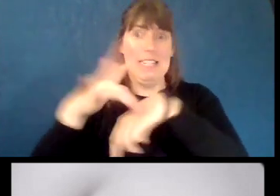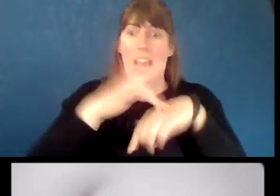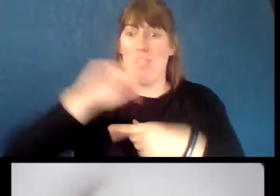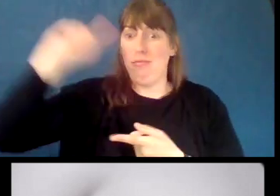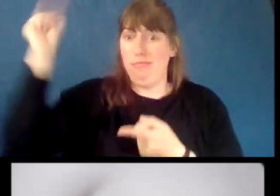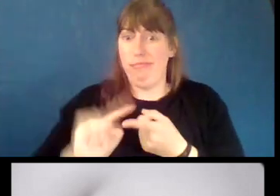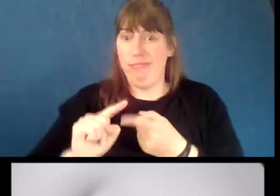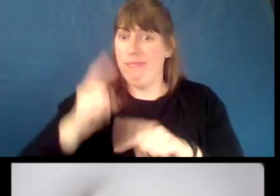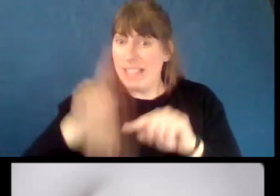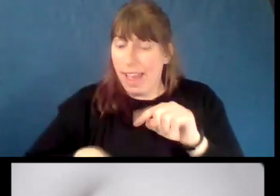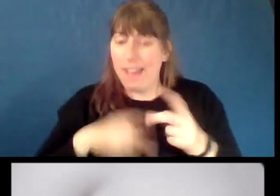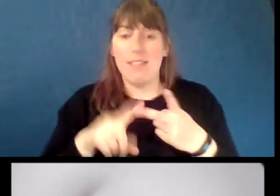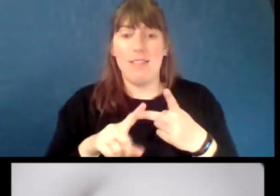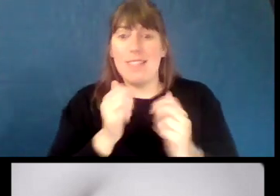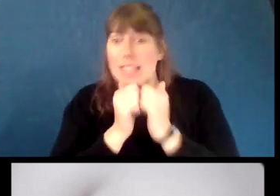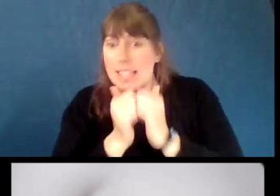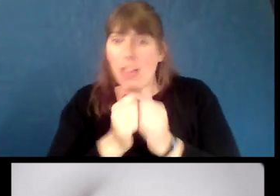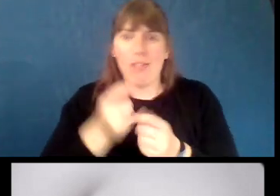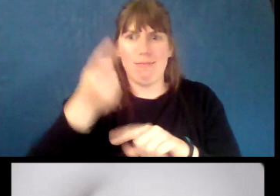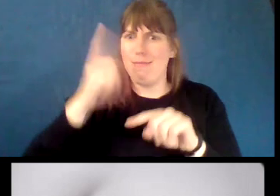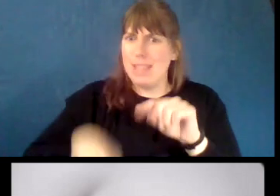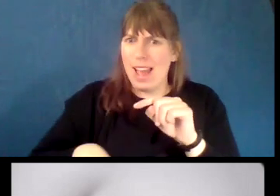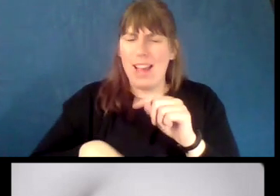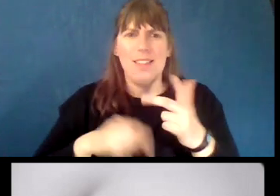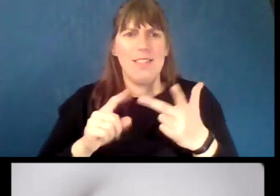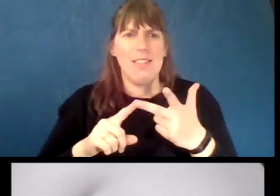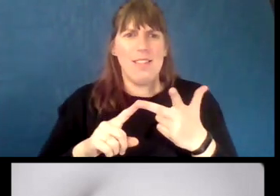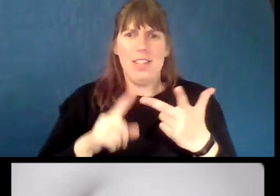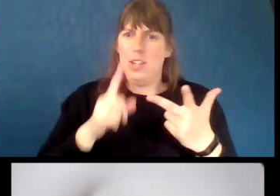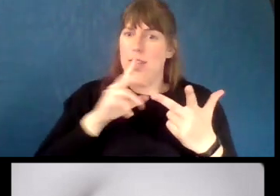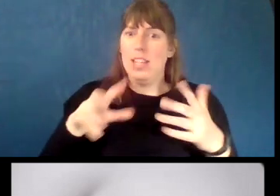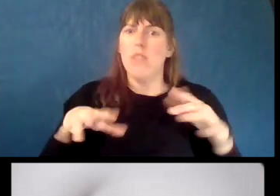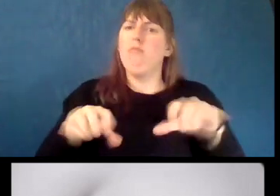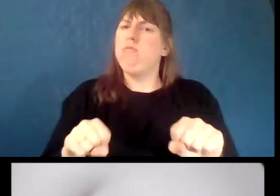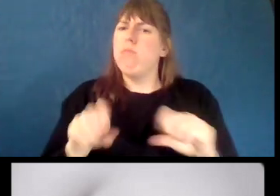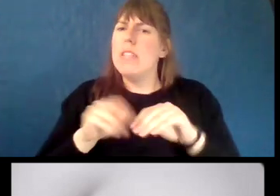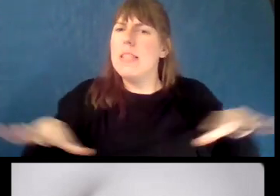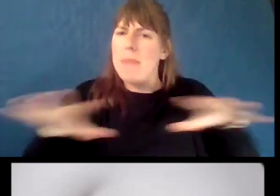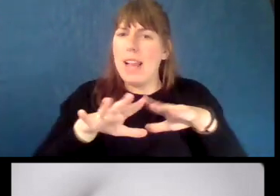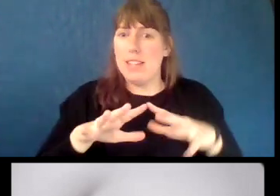of presence, and not being able to really take up space in the gallery as performers, as we had